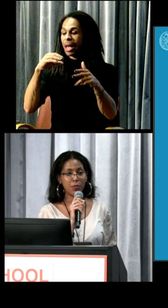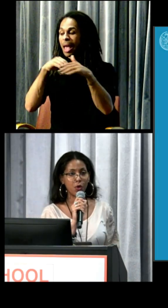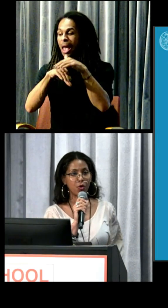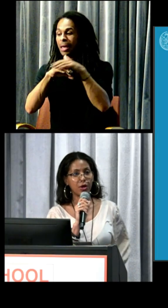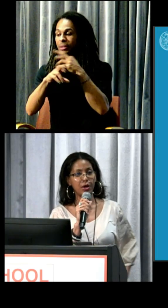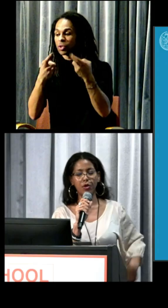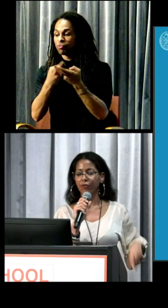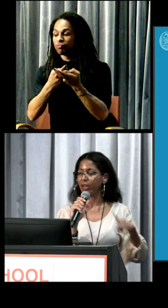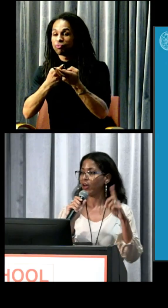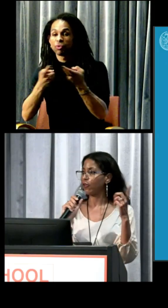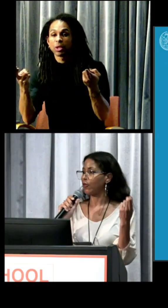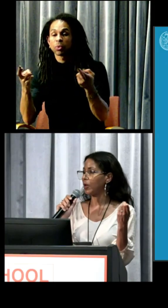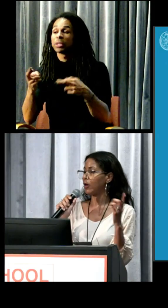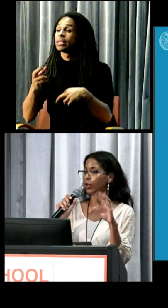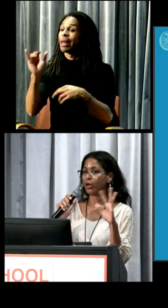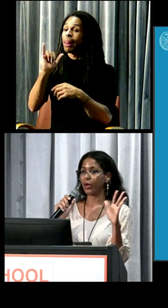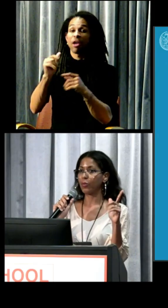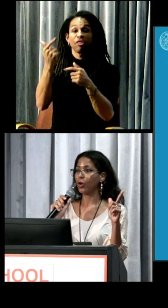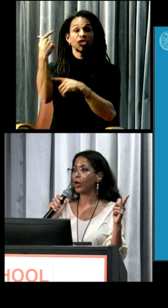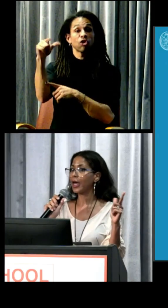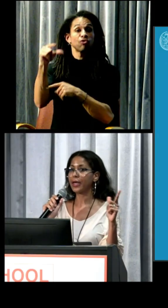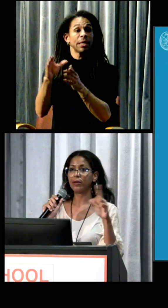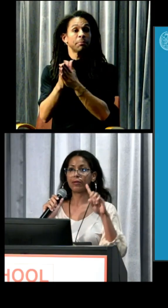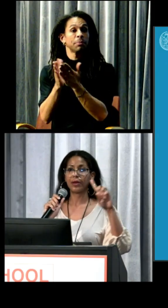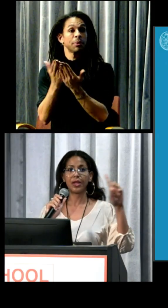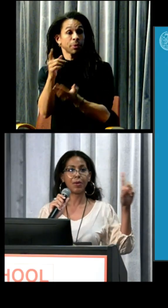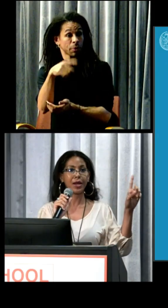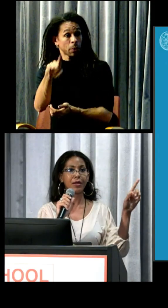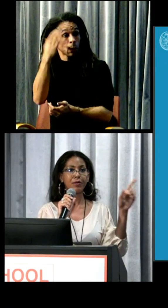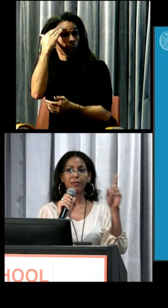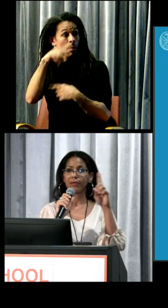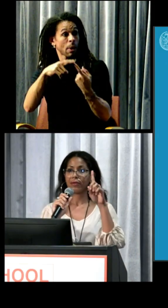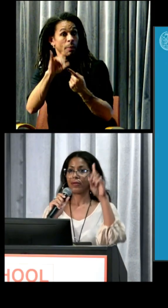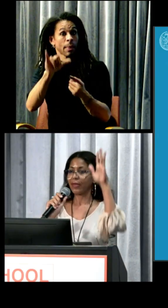So that's not something we typically do, so that's why I was really exciting to work with them all.